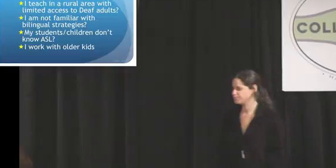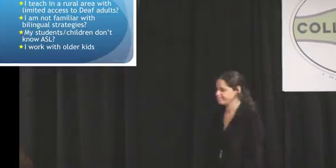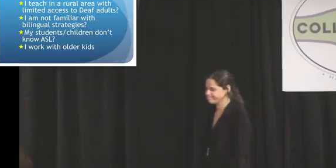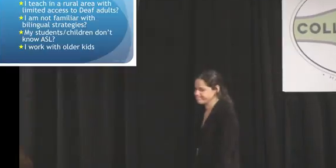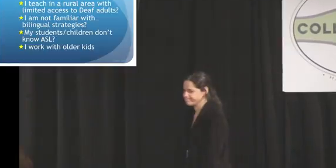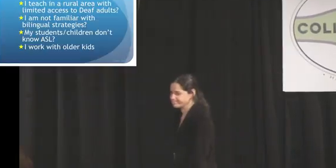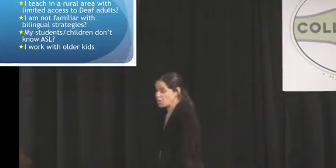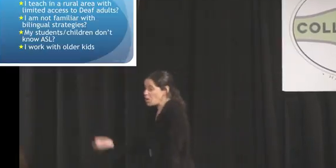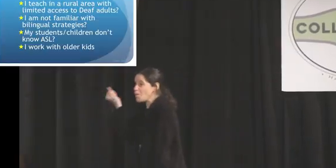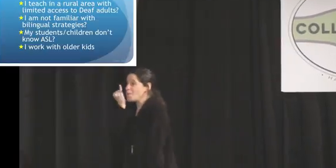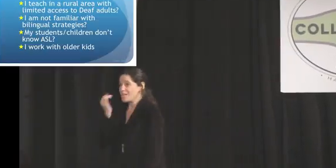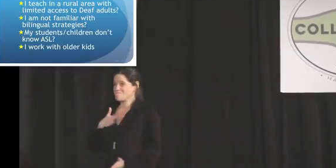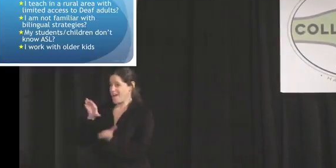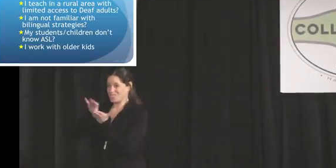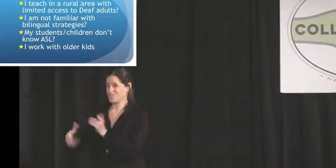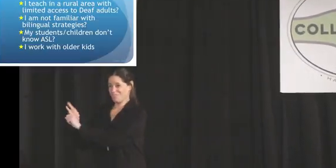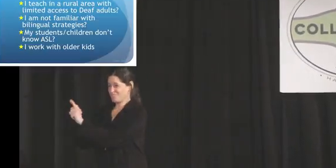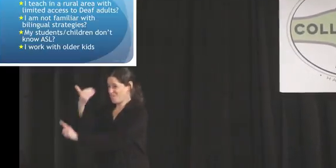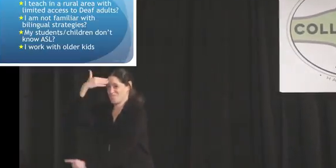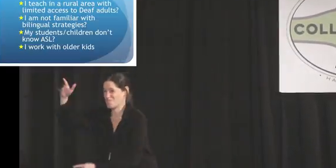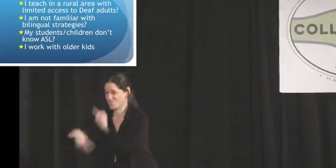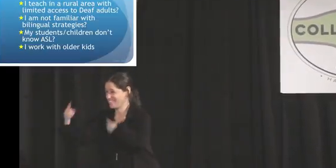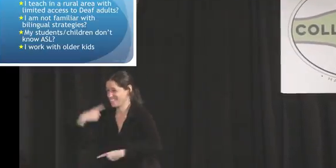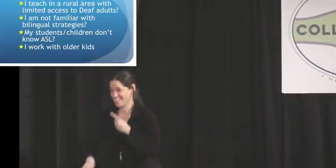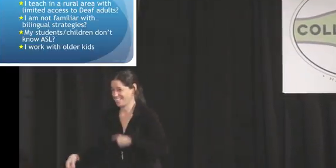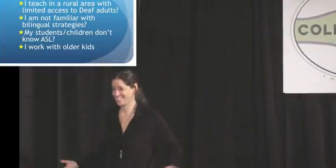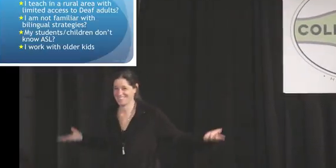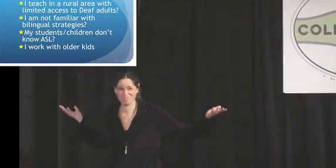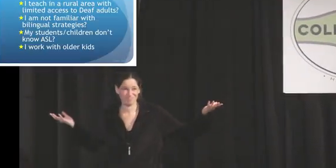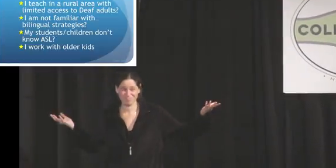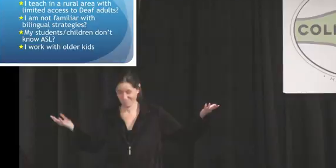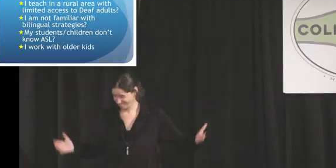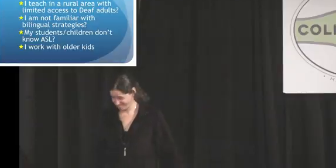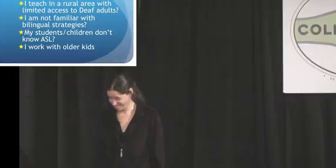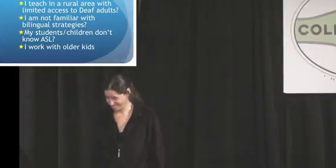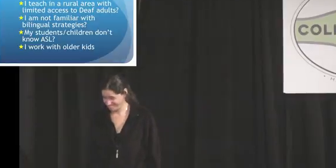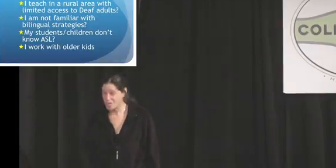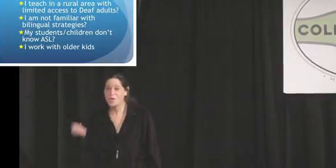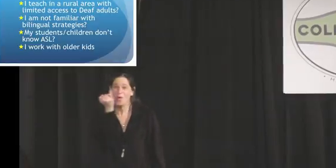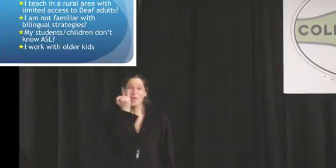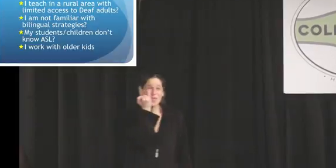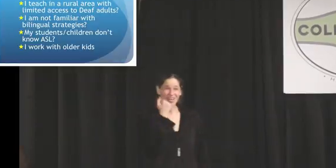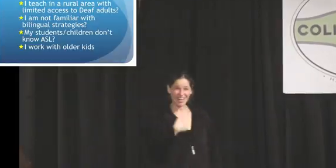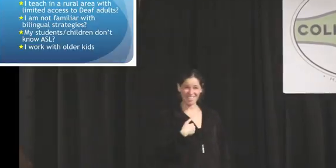What if the students don't even know ASL?